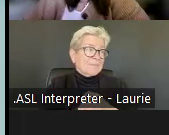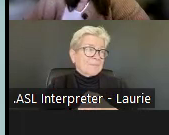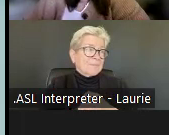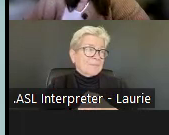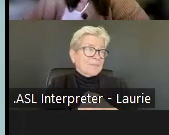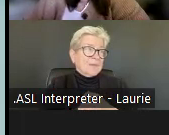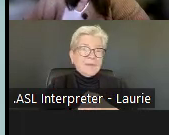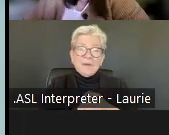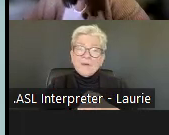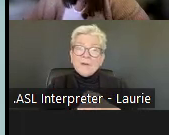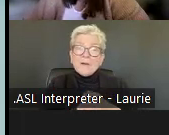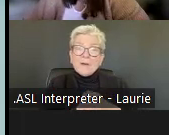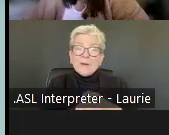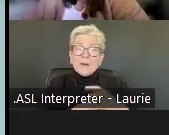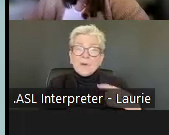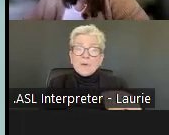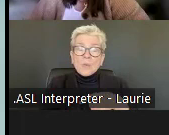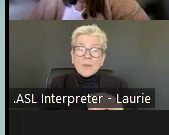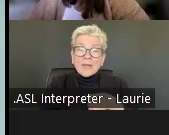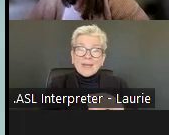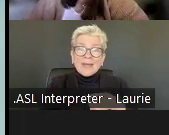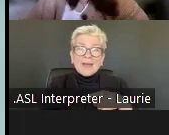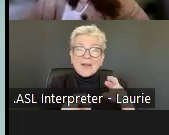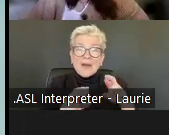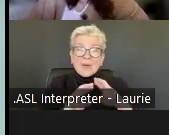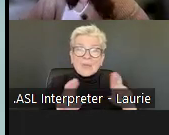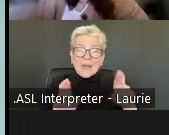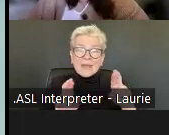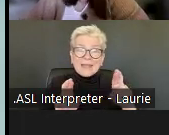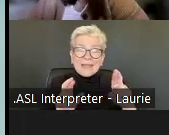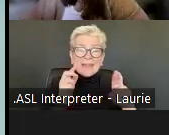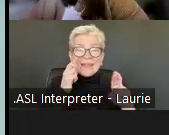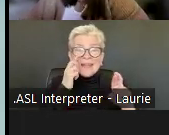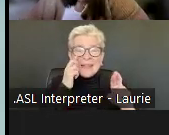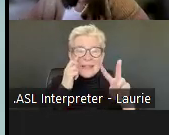We are going to head over to Virginia, do you want to talk a little bit about